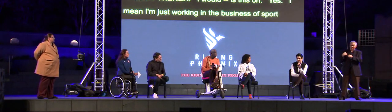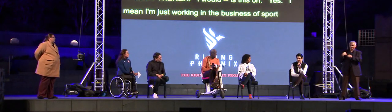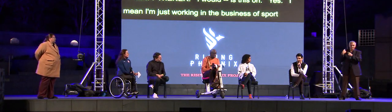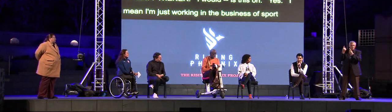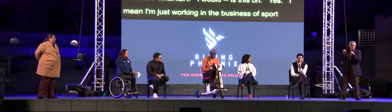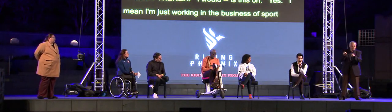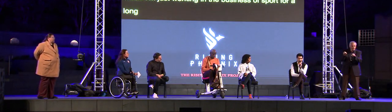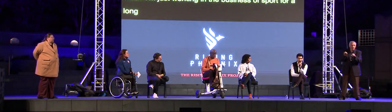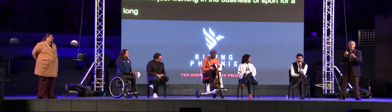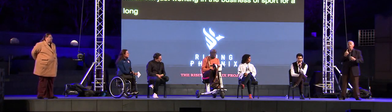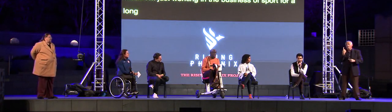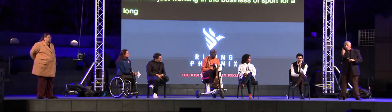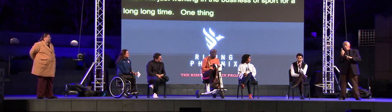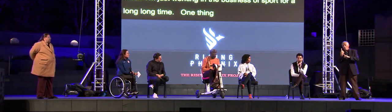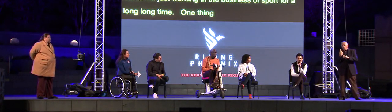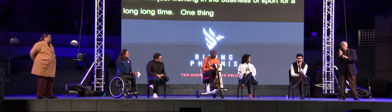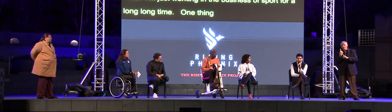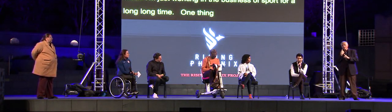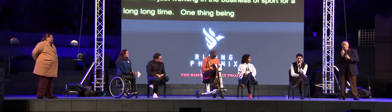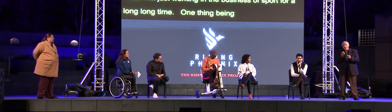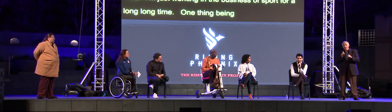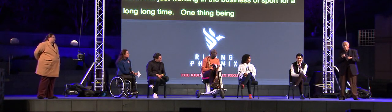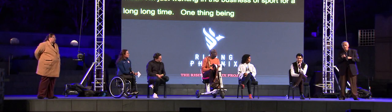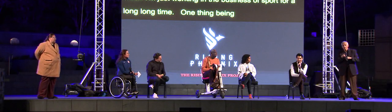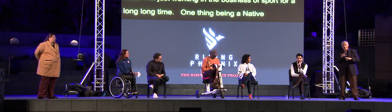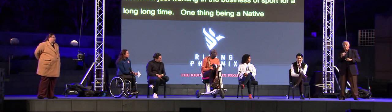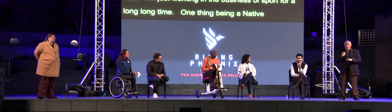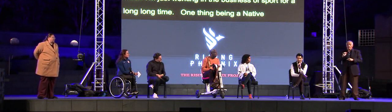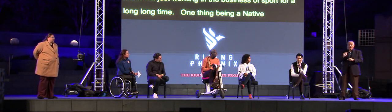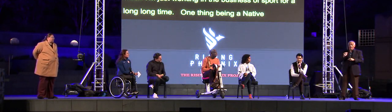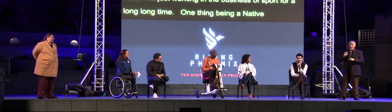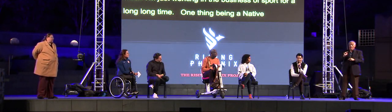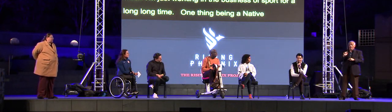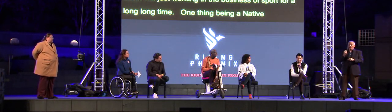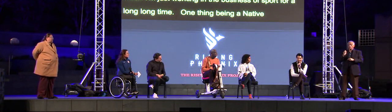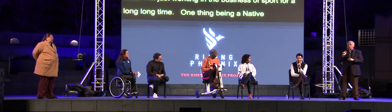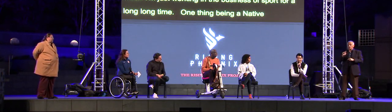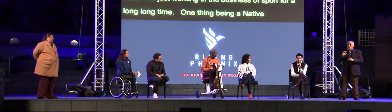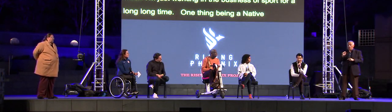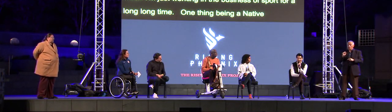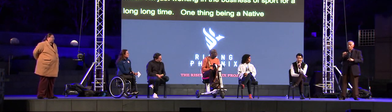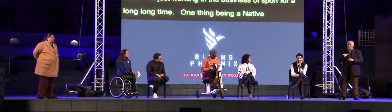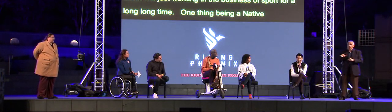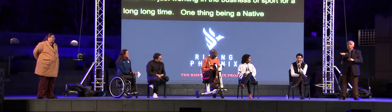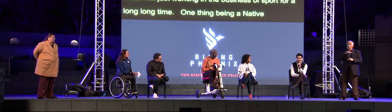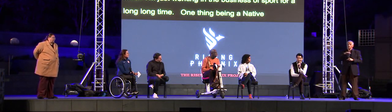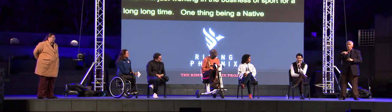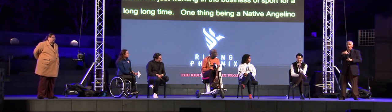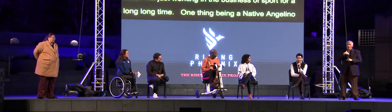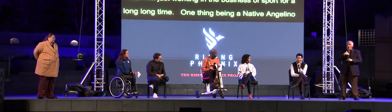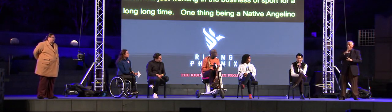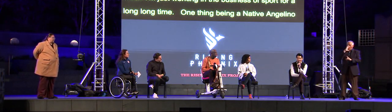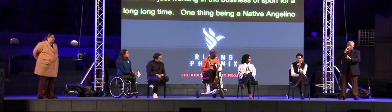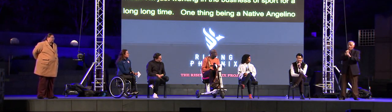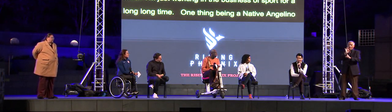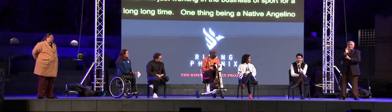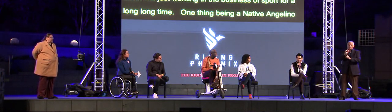One thing, being a native Angelino, is I'm incredibly excited to be a fan and to celebrate these athletes.